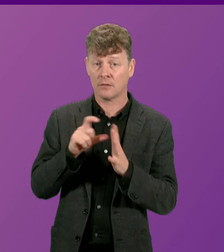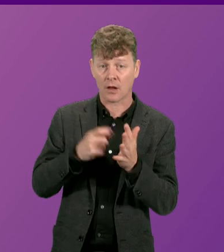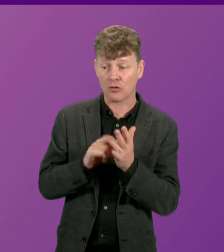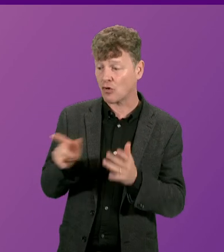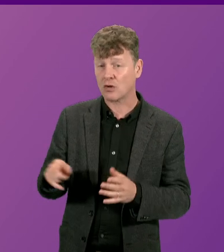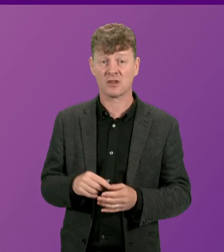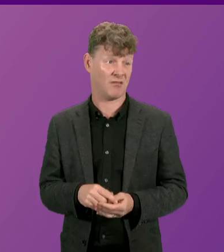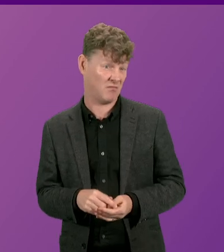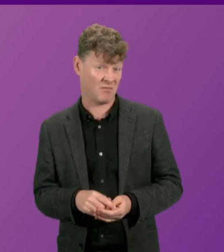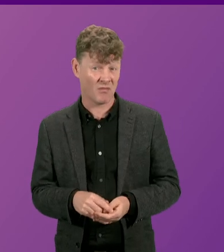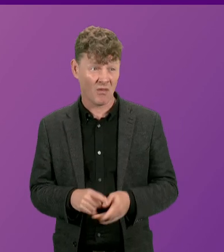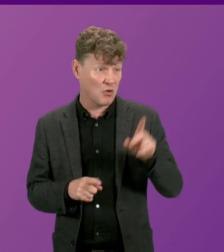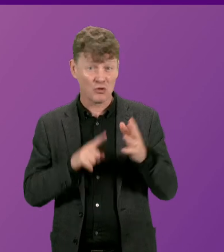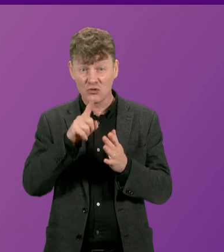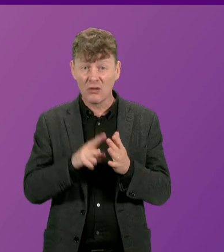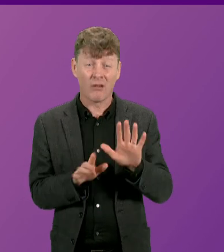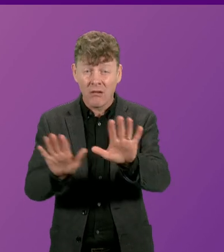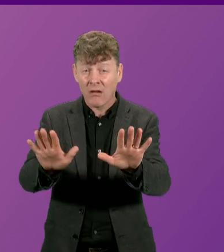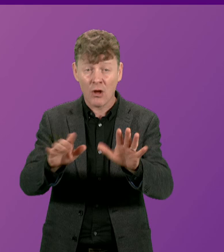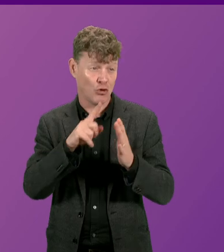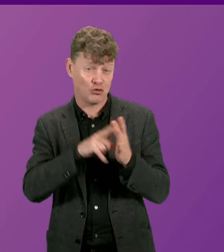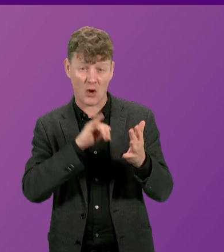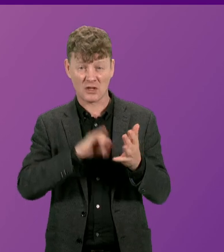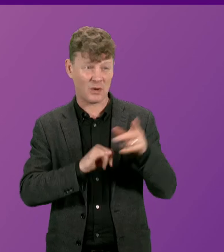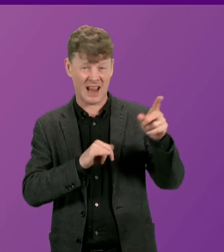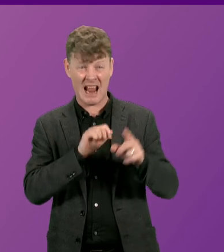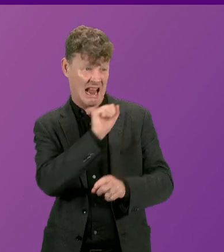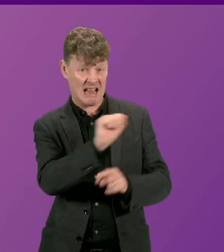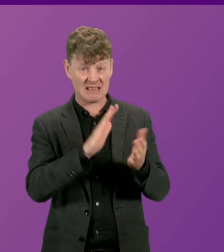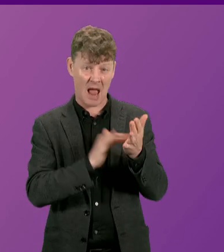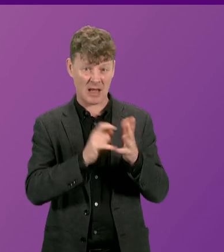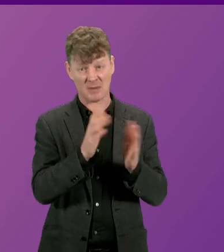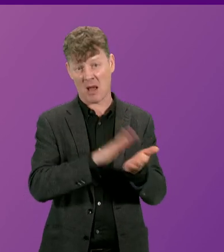What we have just heard from John Swinney—and his MSPs are applauding—is that he and the SNP